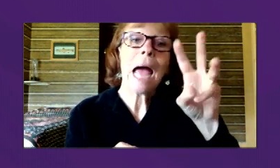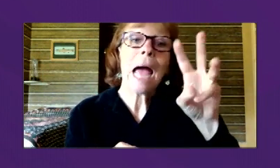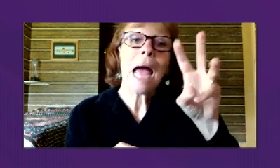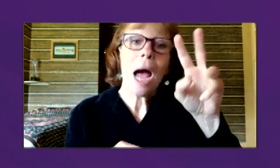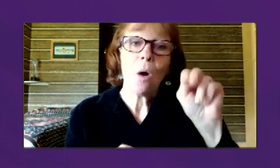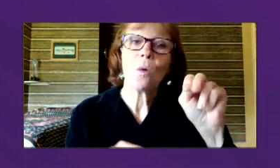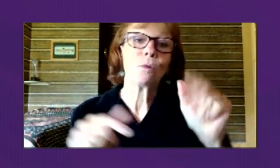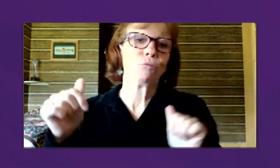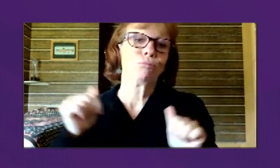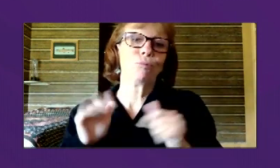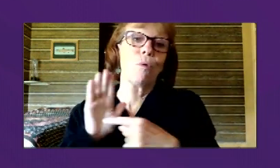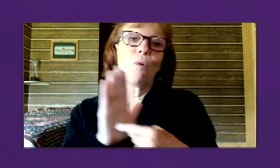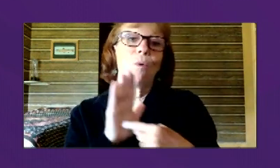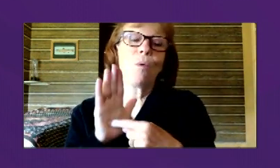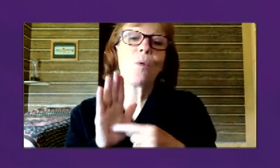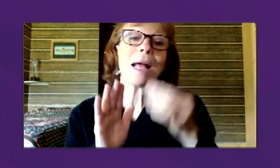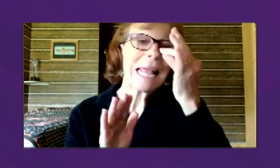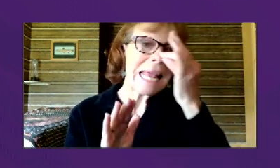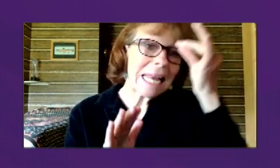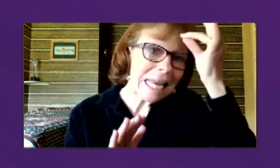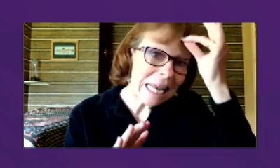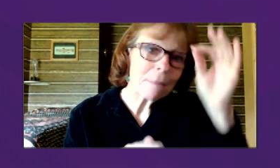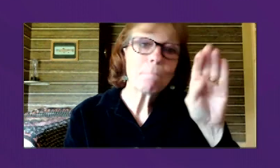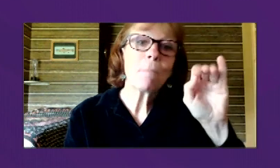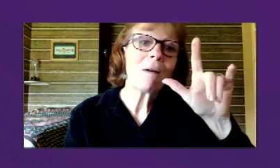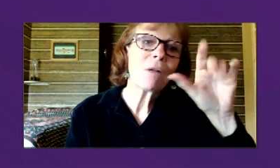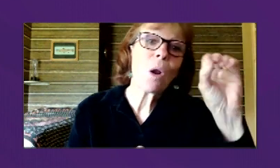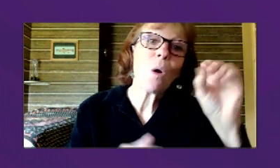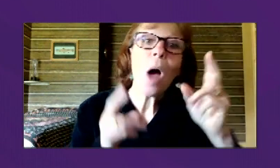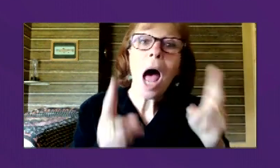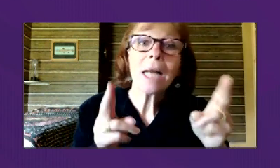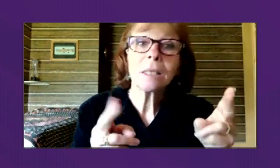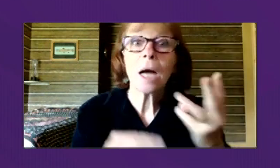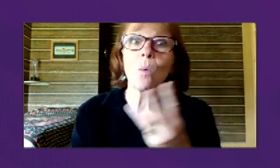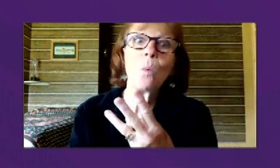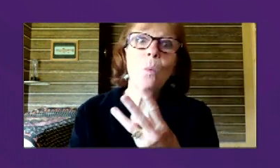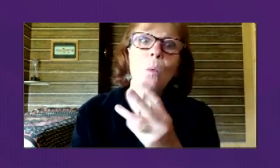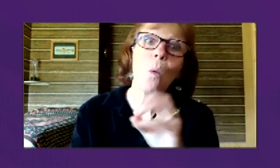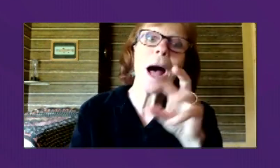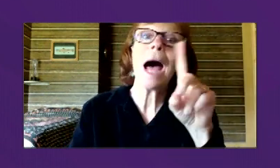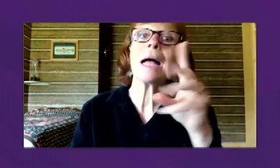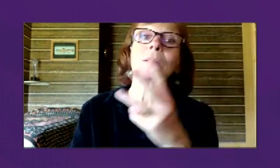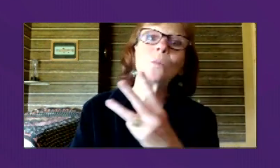Buffalo Hunt in the Wild West Show. We see men on horseback wearing headdresses, hunting buffalo.